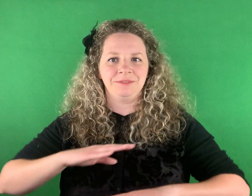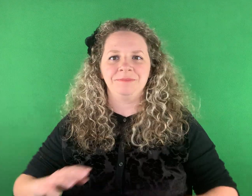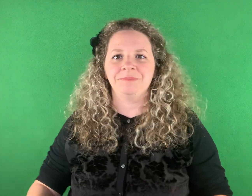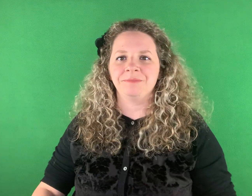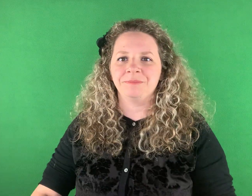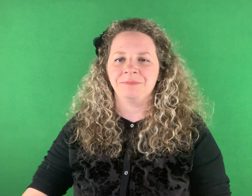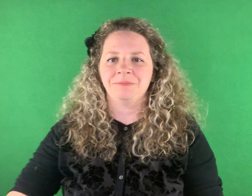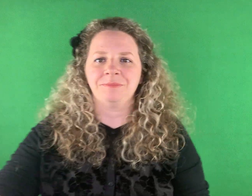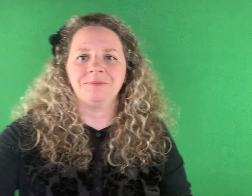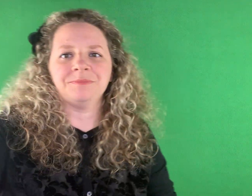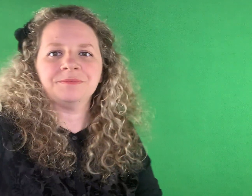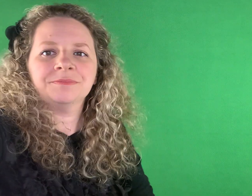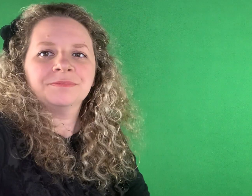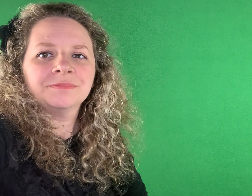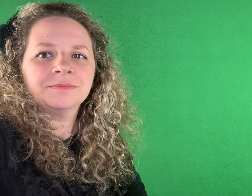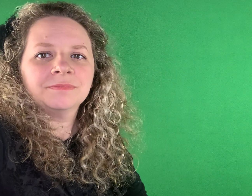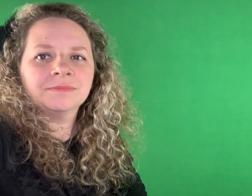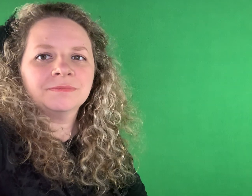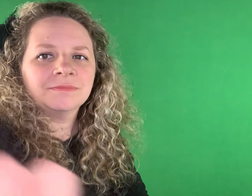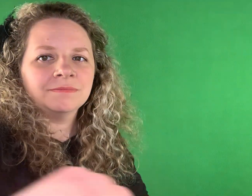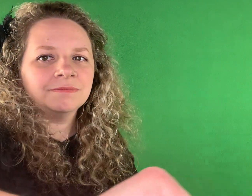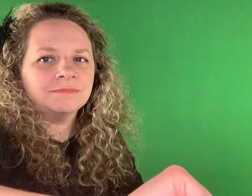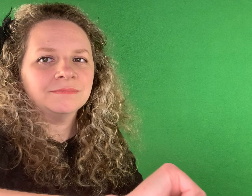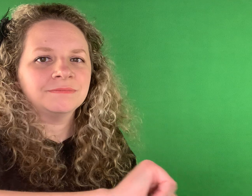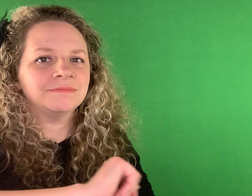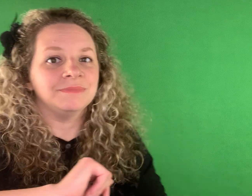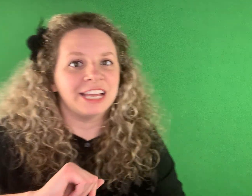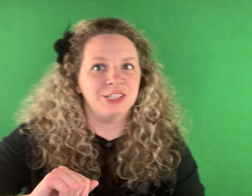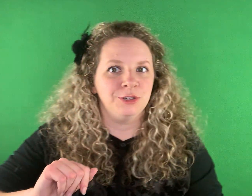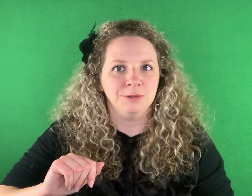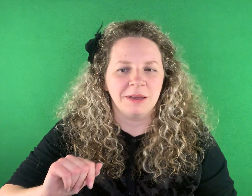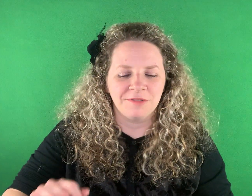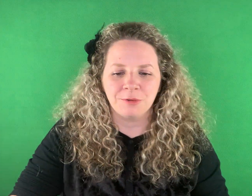Excuse my phone.